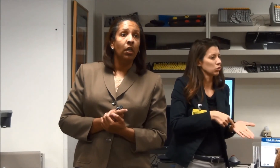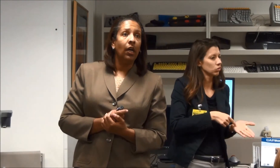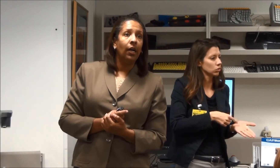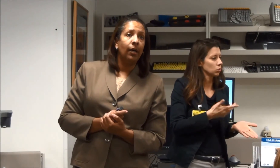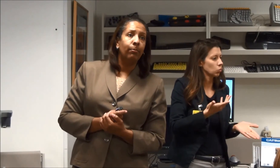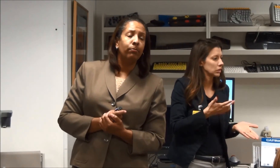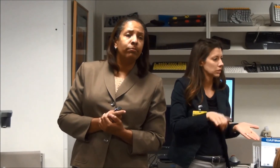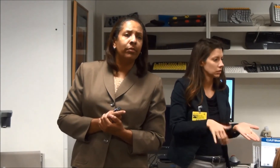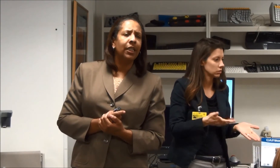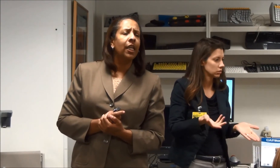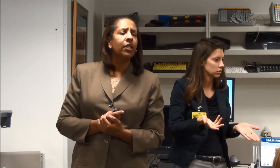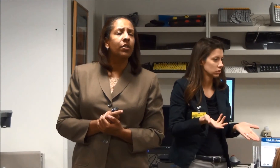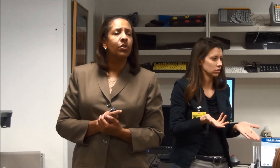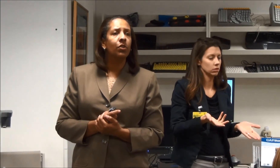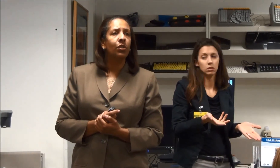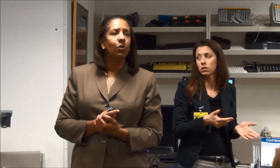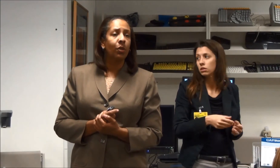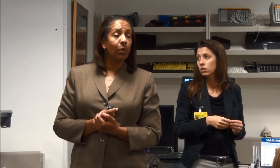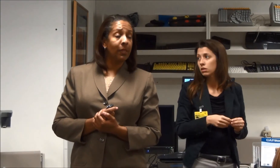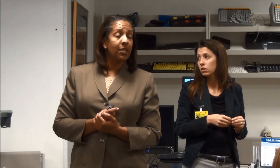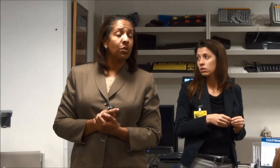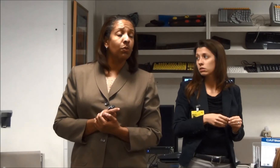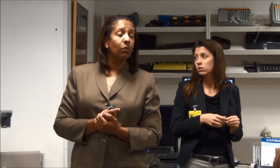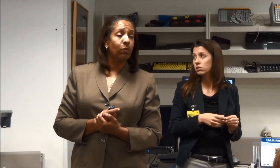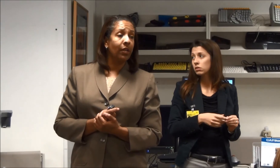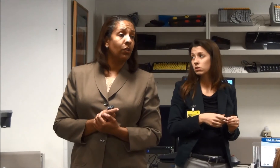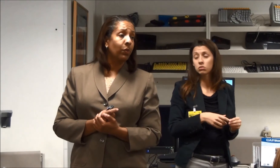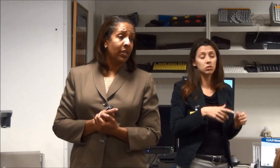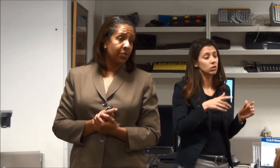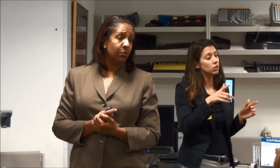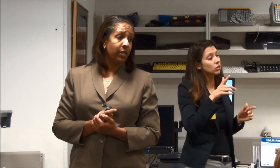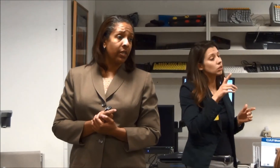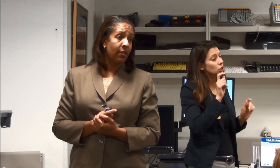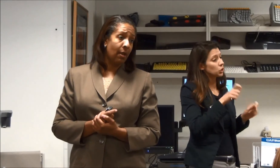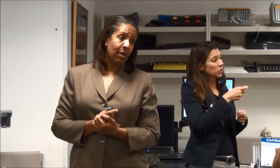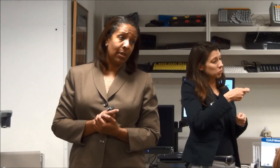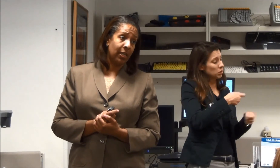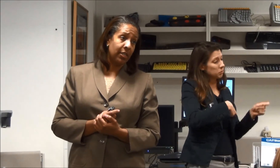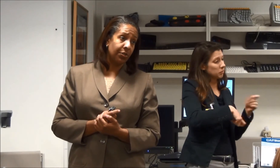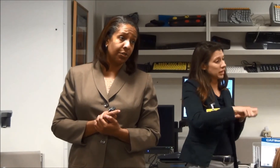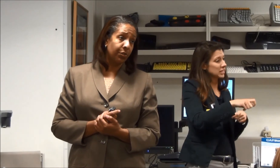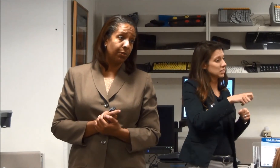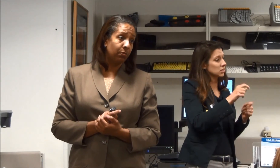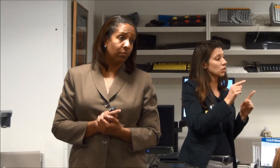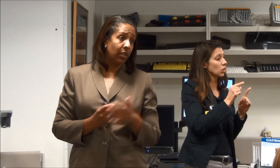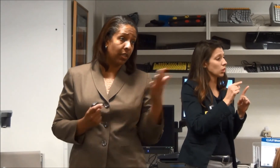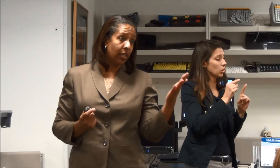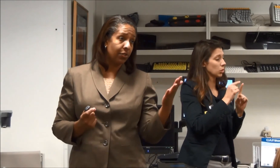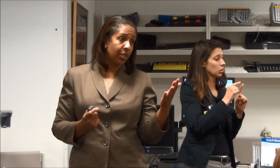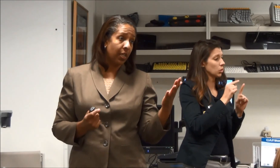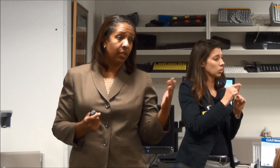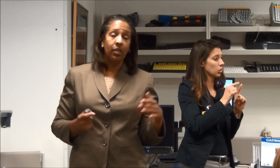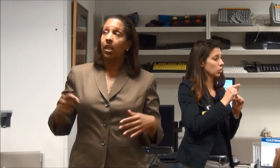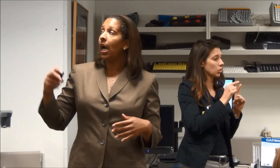Jo Linda Johnson: You can replace the word record with history and that might make it easier to understand.